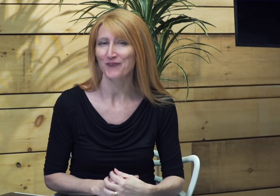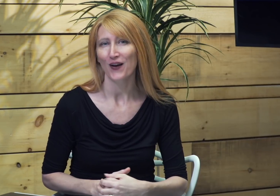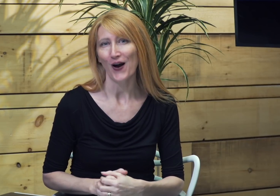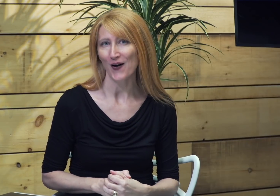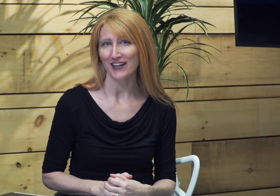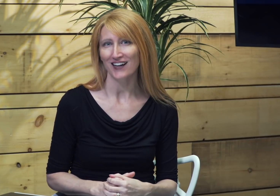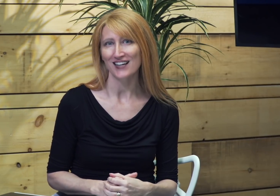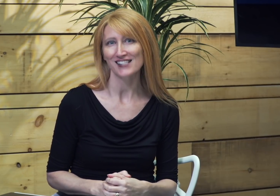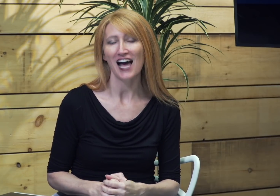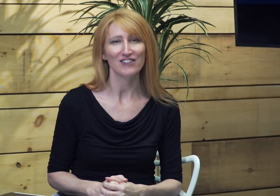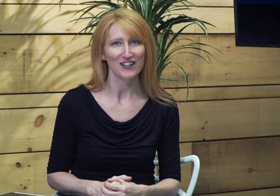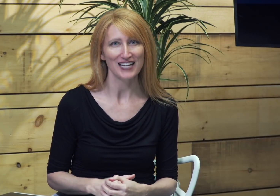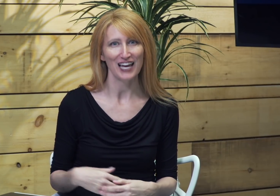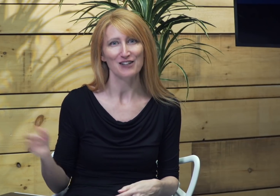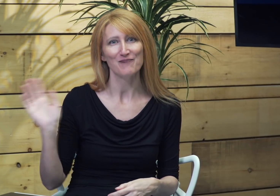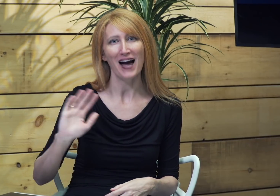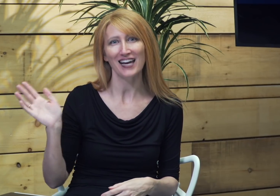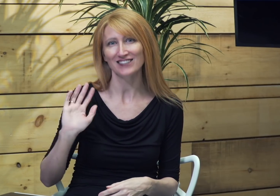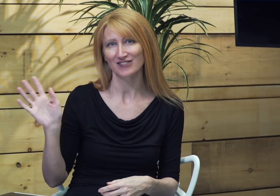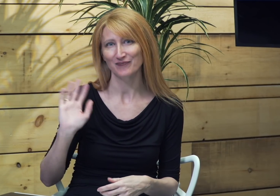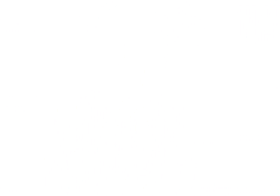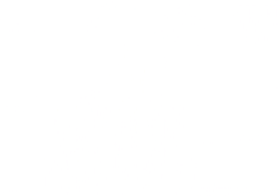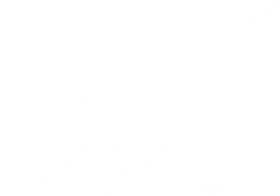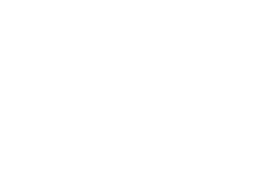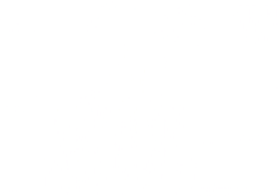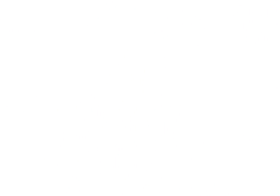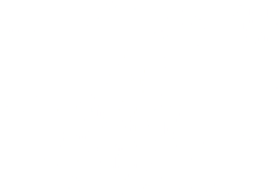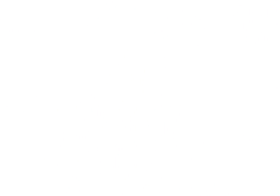Alright guys - have a great day, bye.